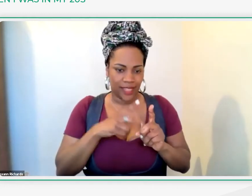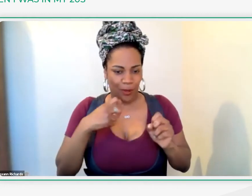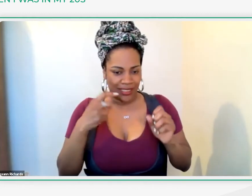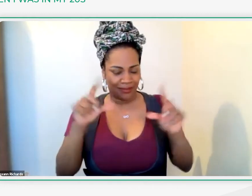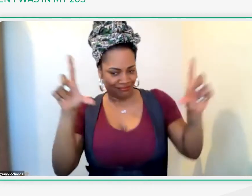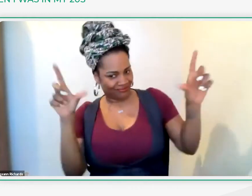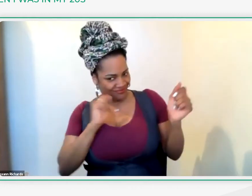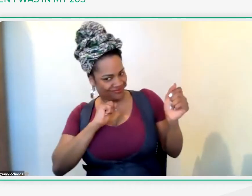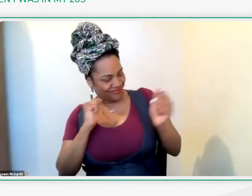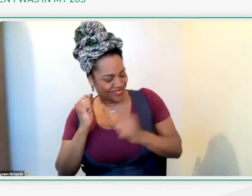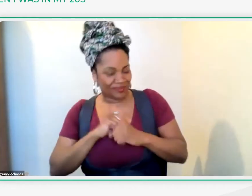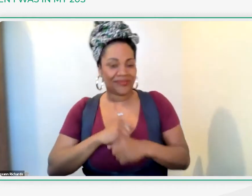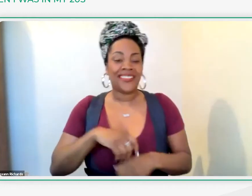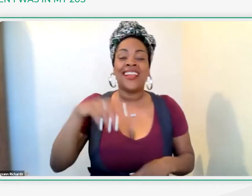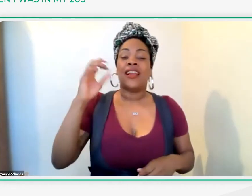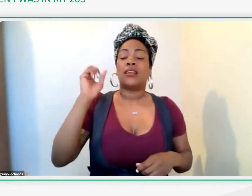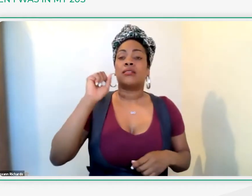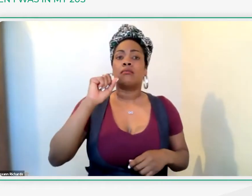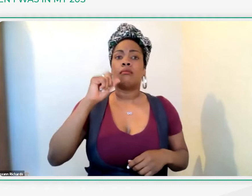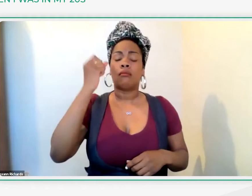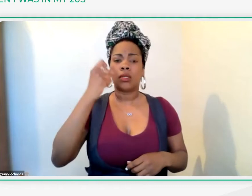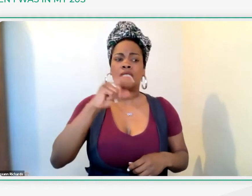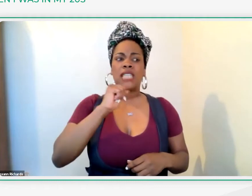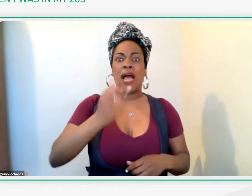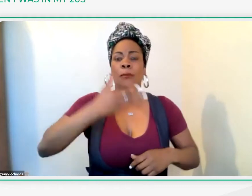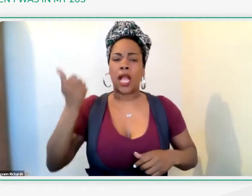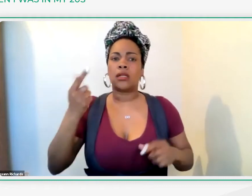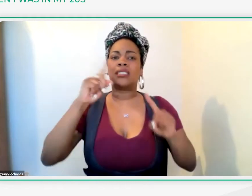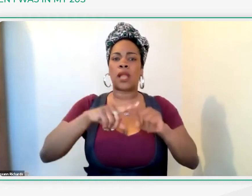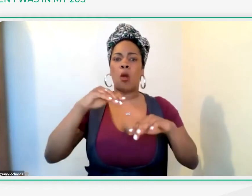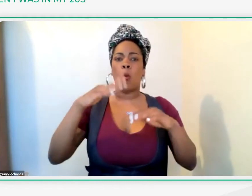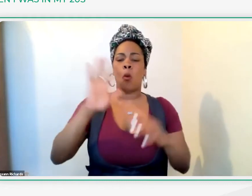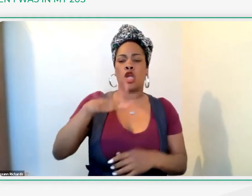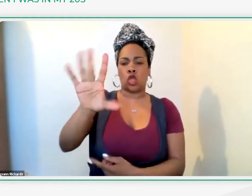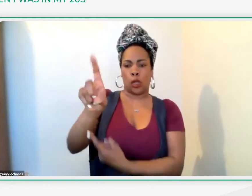Go to the next slide.